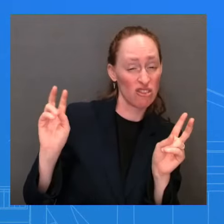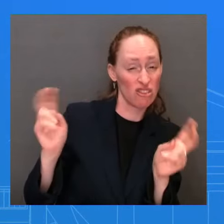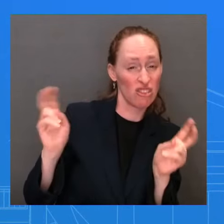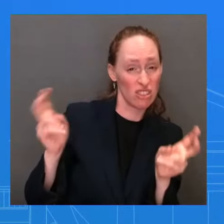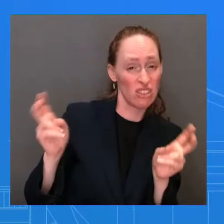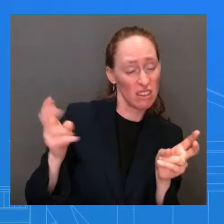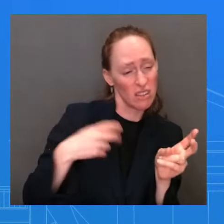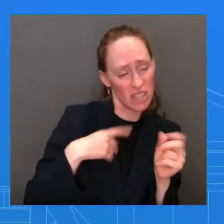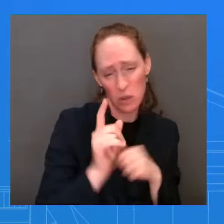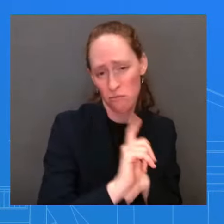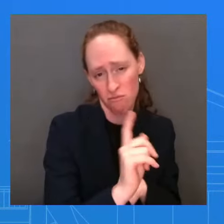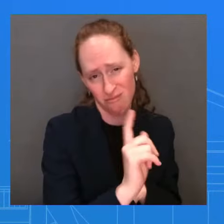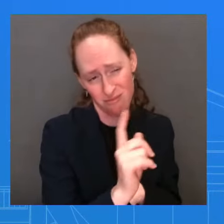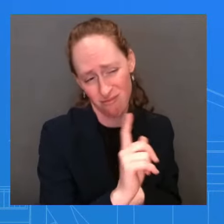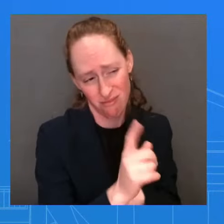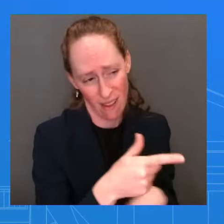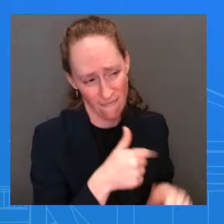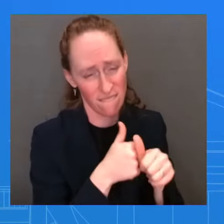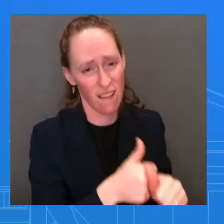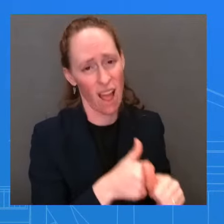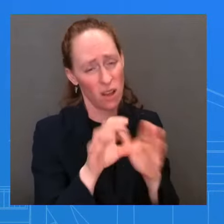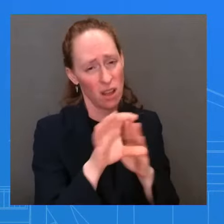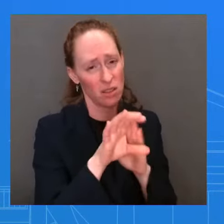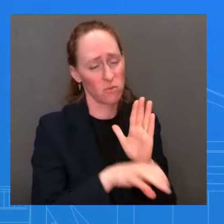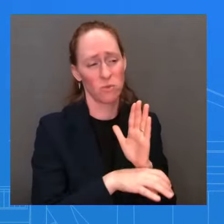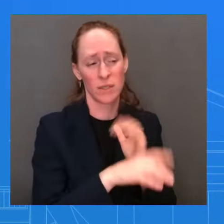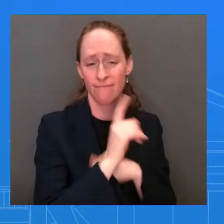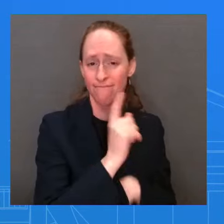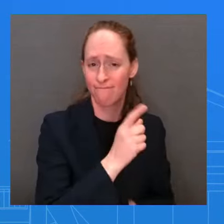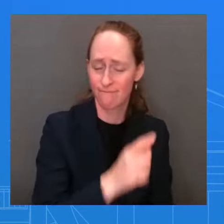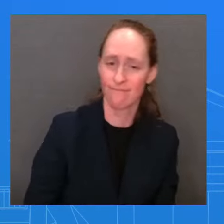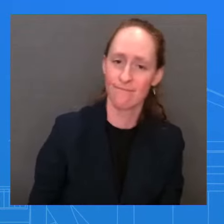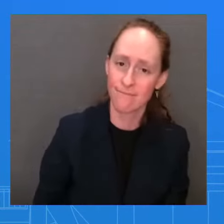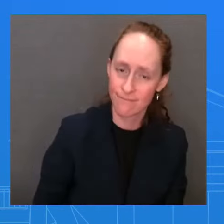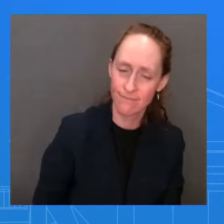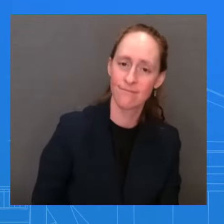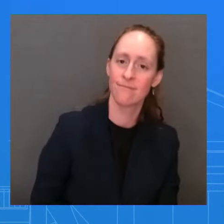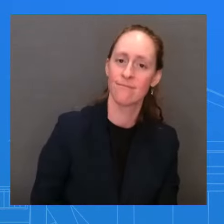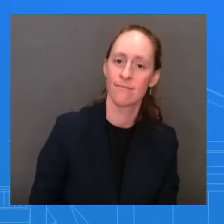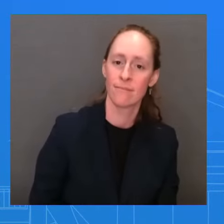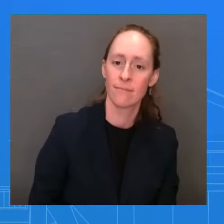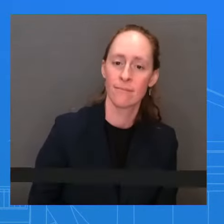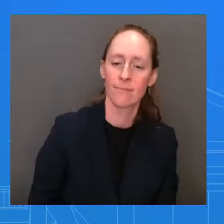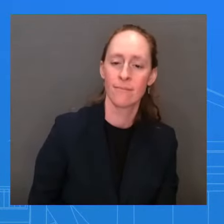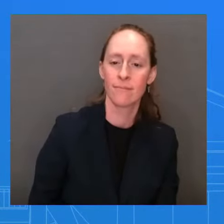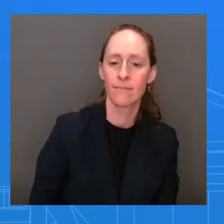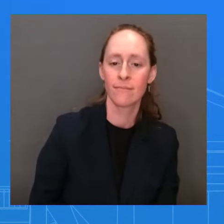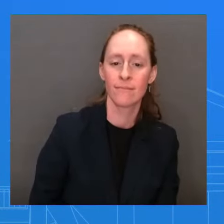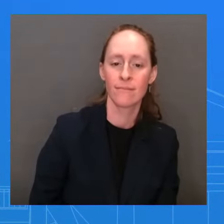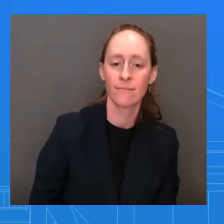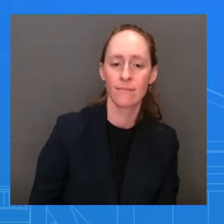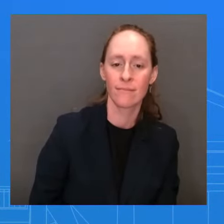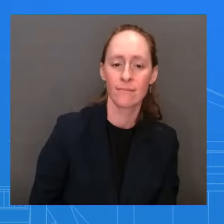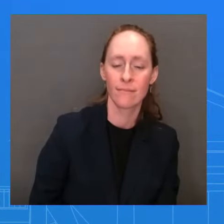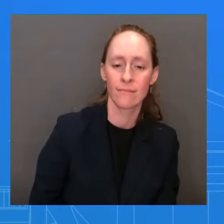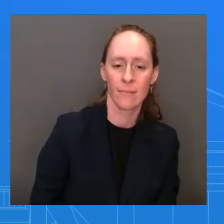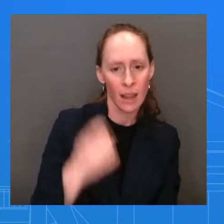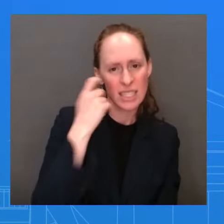The Press: Thanks, Karine. You just talked about the MAGA wing of the Republican Party. Kevin McCarthy is trying to rally votes for the Limit,